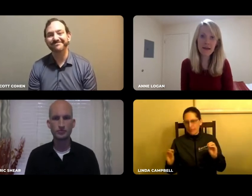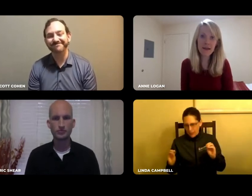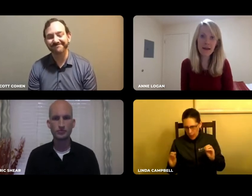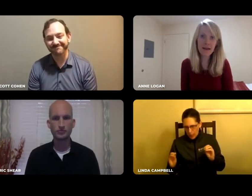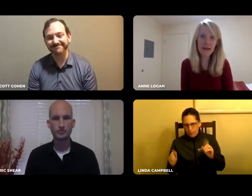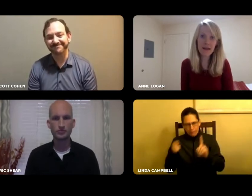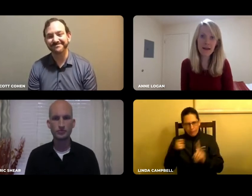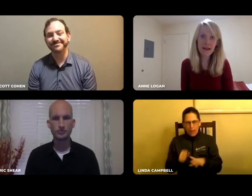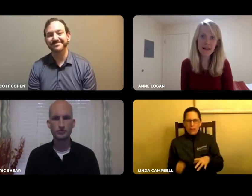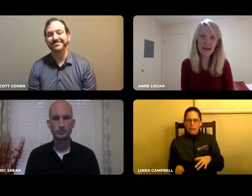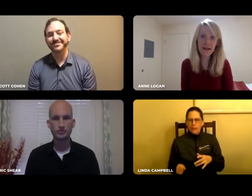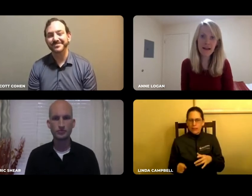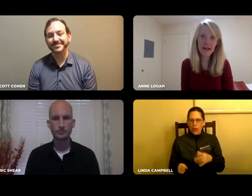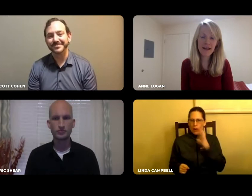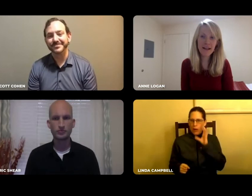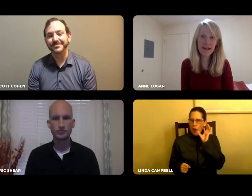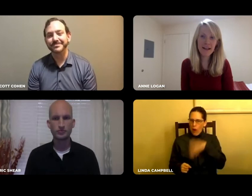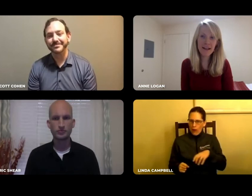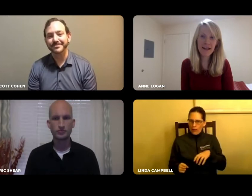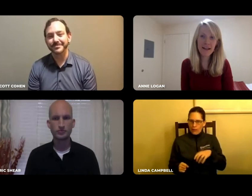don't have access. They don't know sign language.